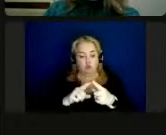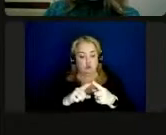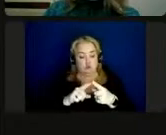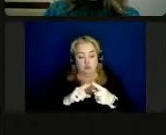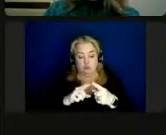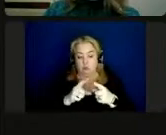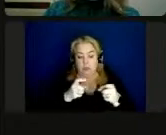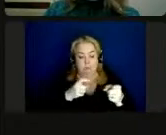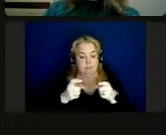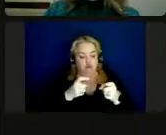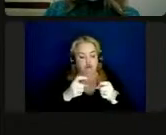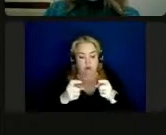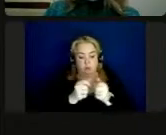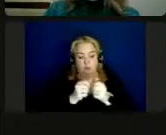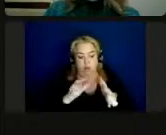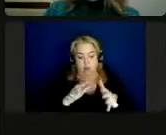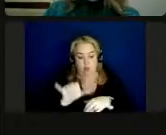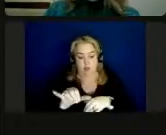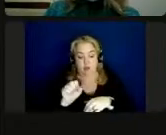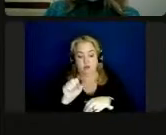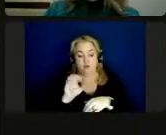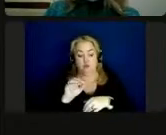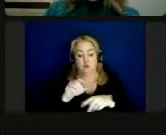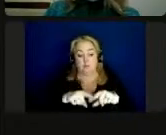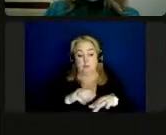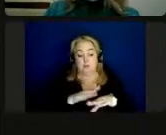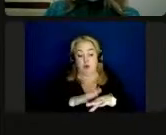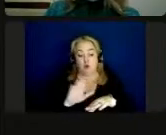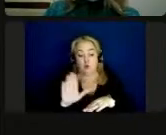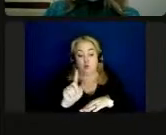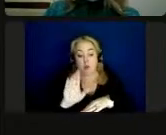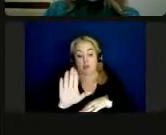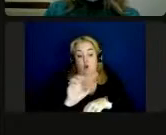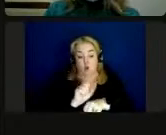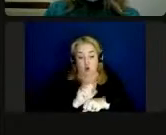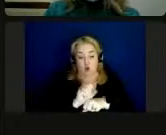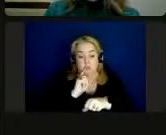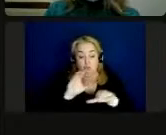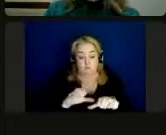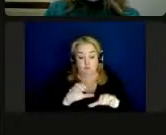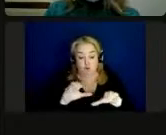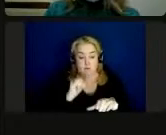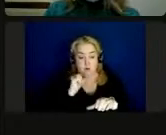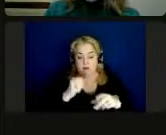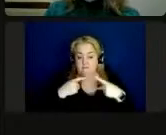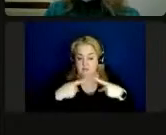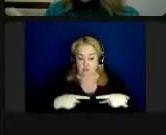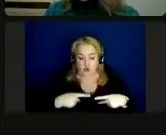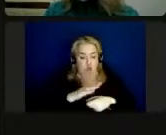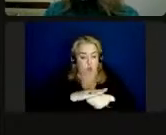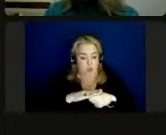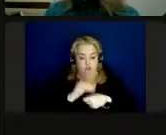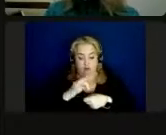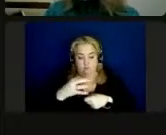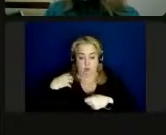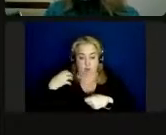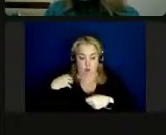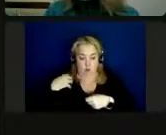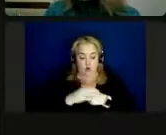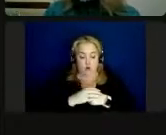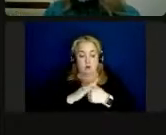THINK THEY'D BE WILLING TO